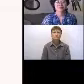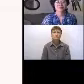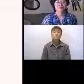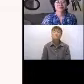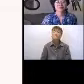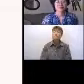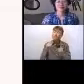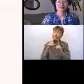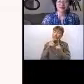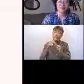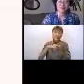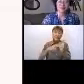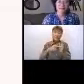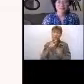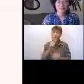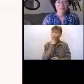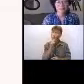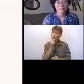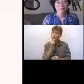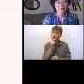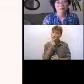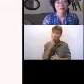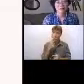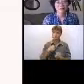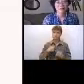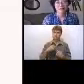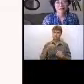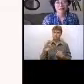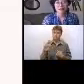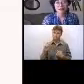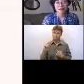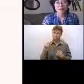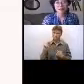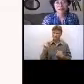those that identify as First Nations, Metis, or anyway. The term also acknowledges the